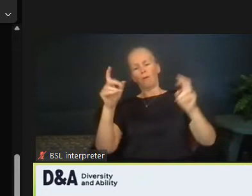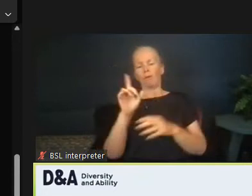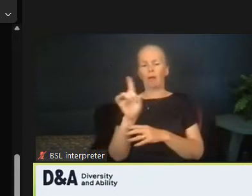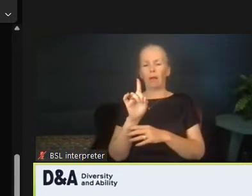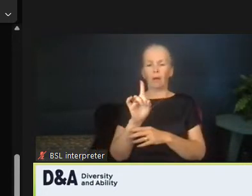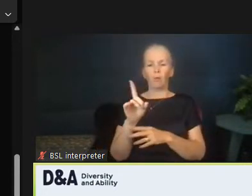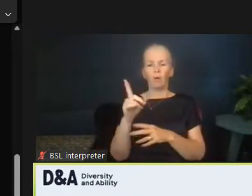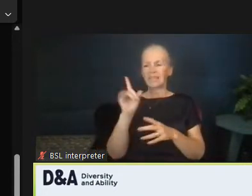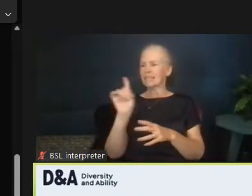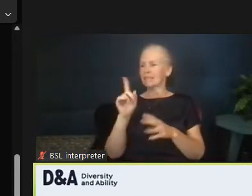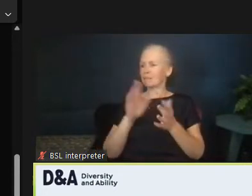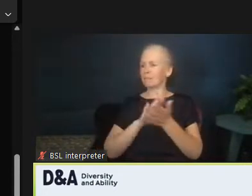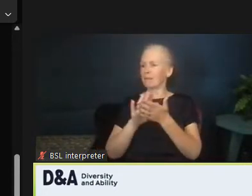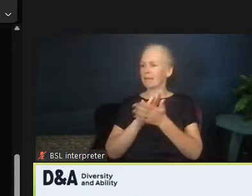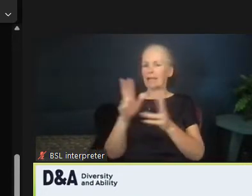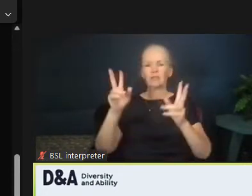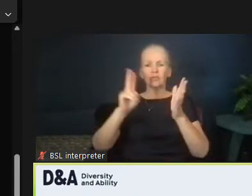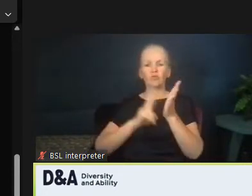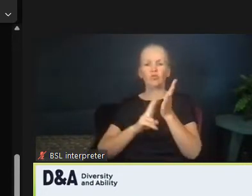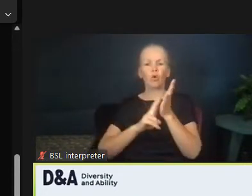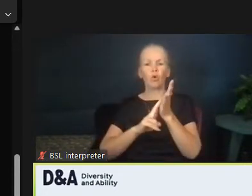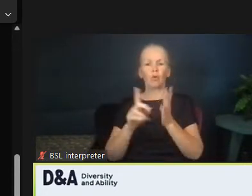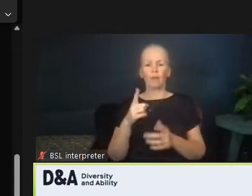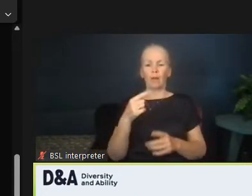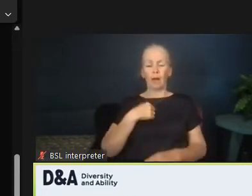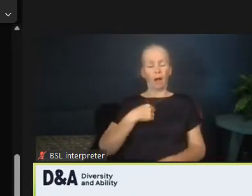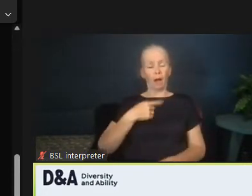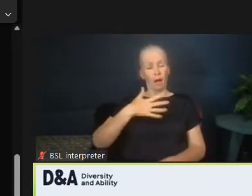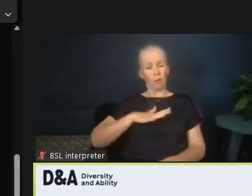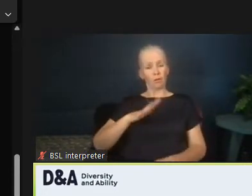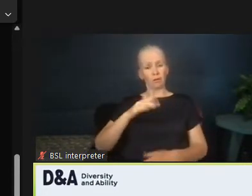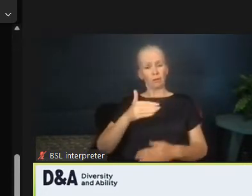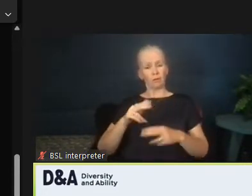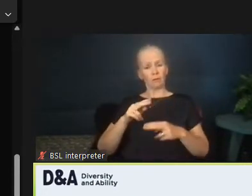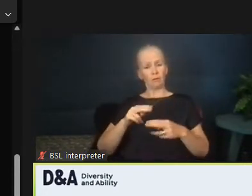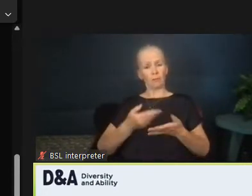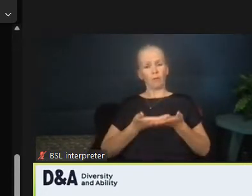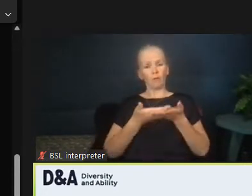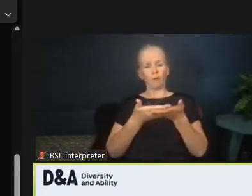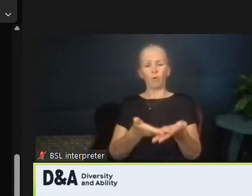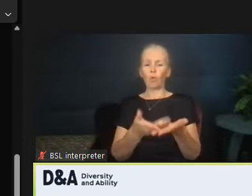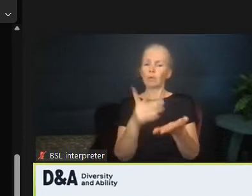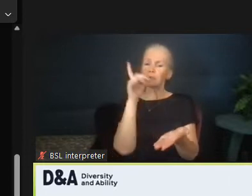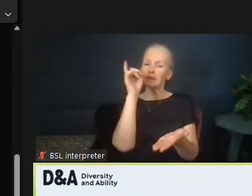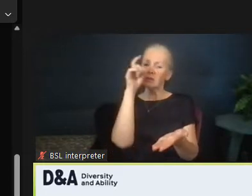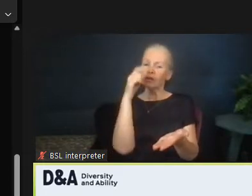normal. And it's that that I want to put forward the suggestion that we really do have to ask